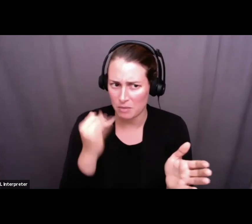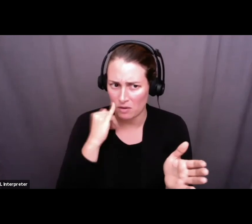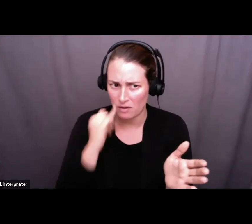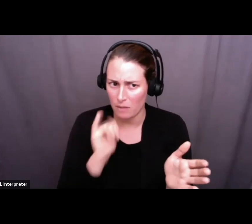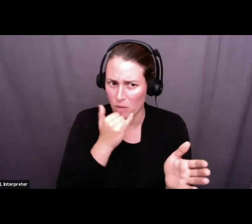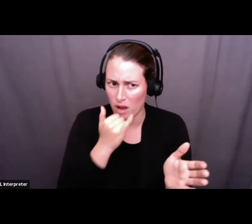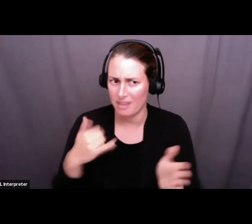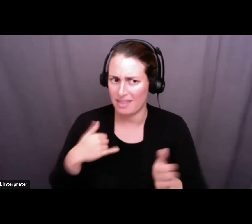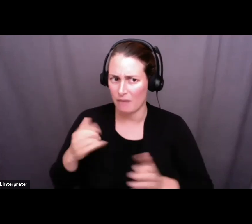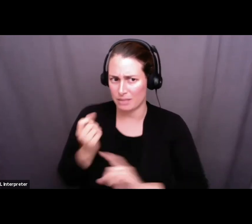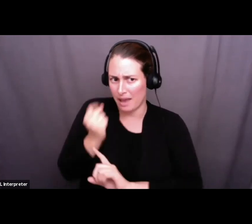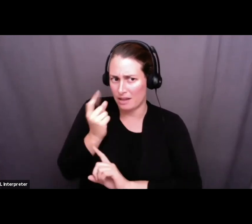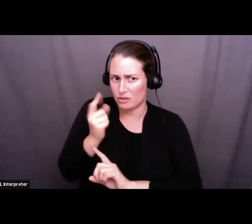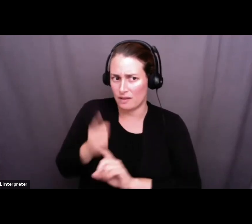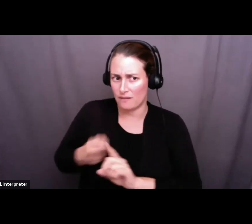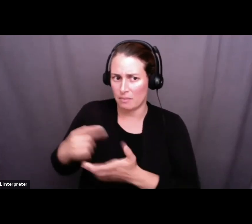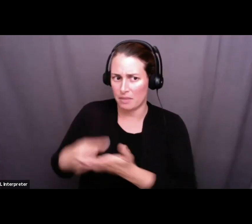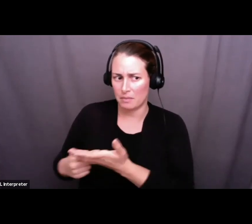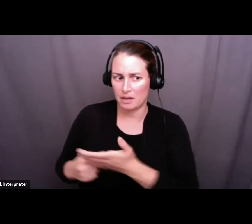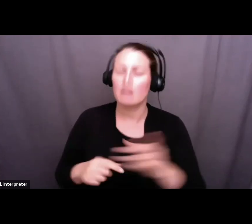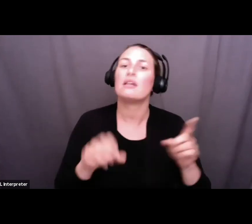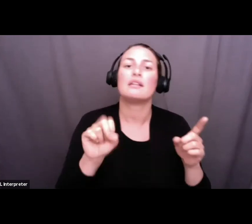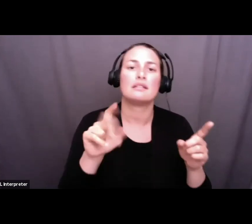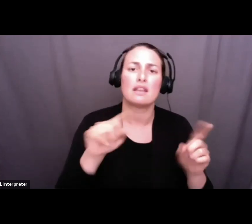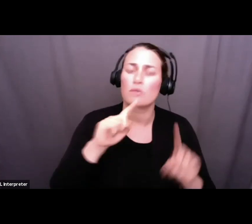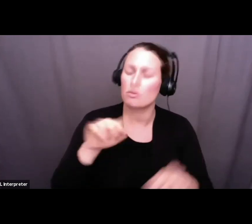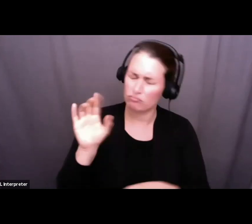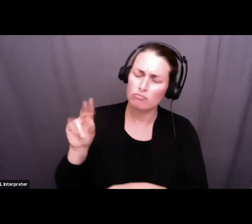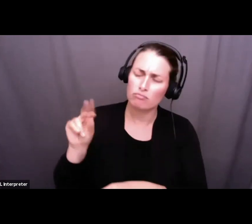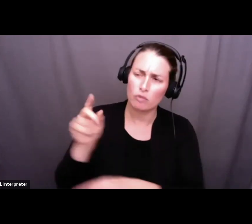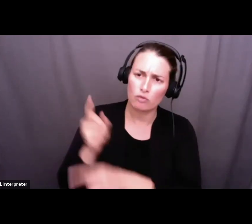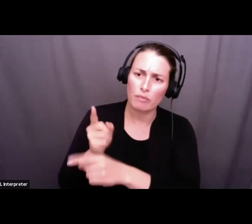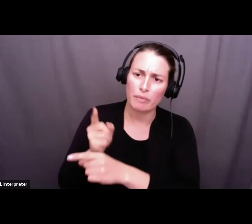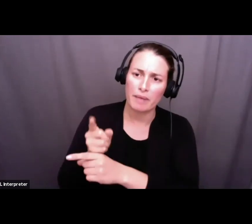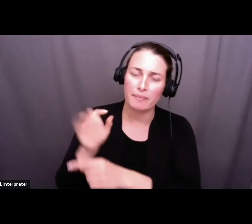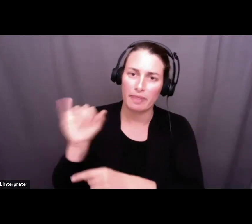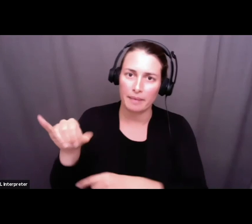That’s correct, Russ. You’re right. There was also conversation, Katia,